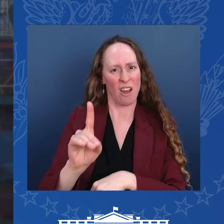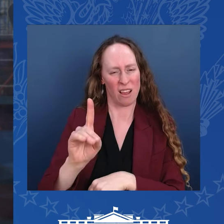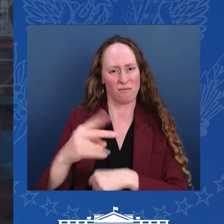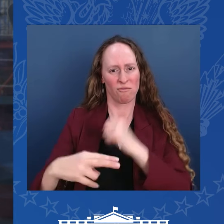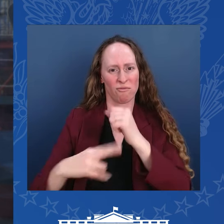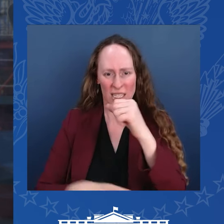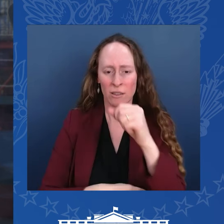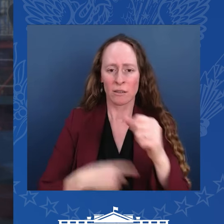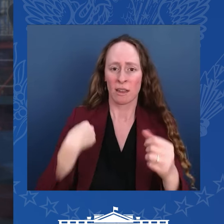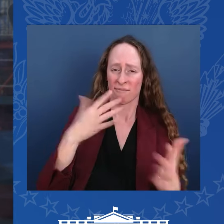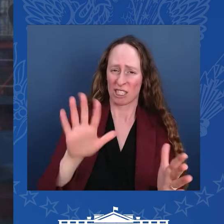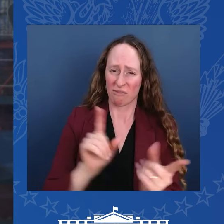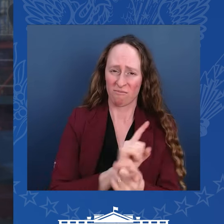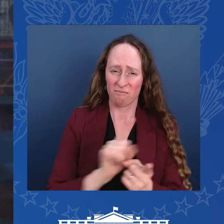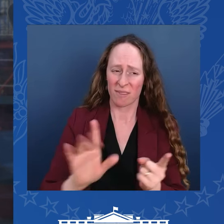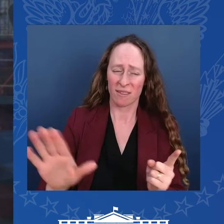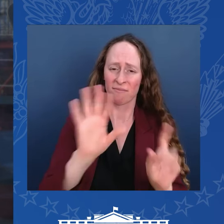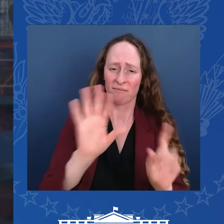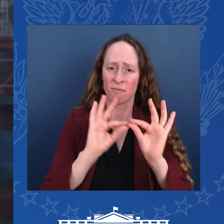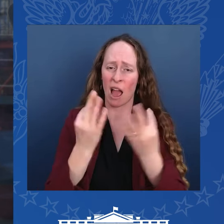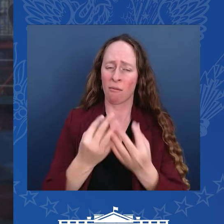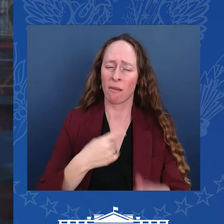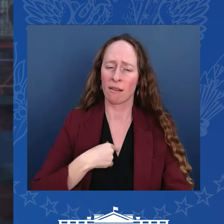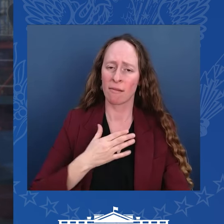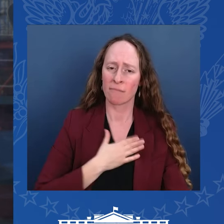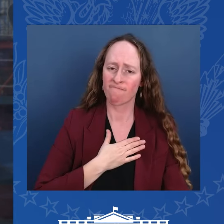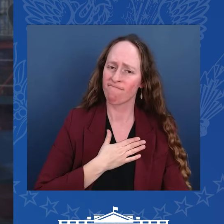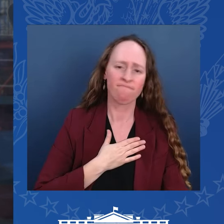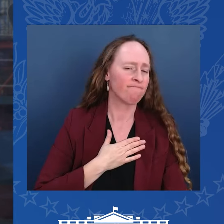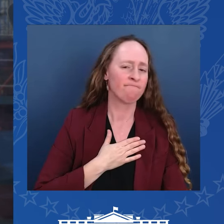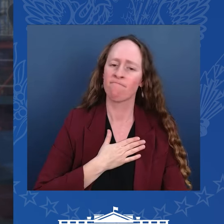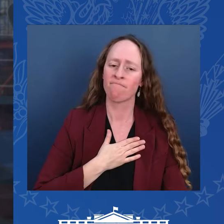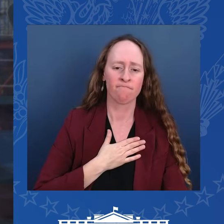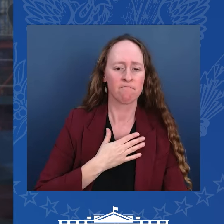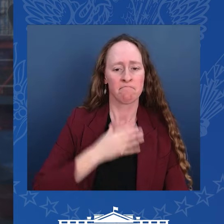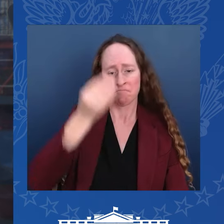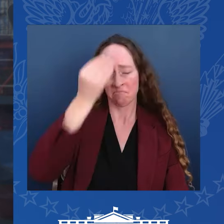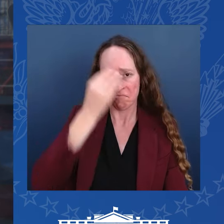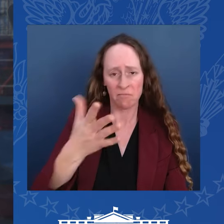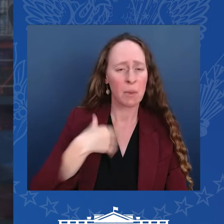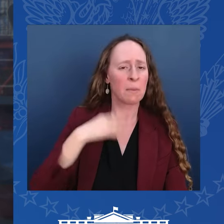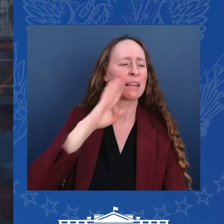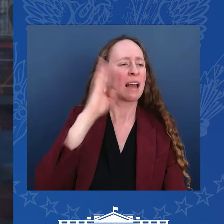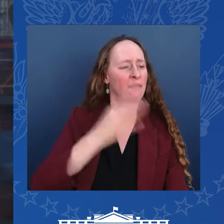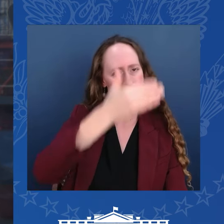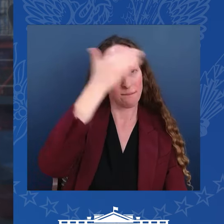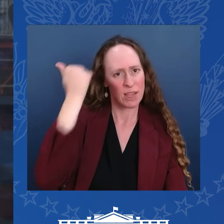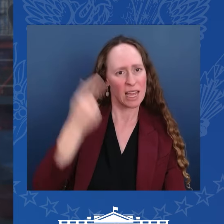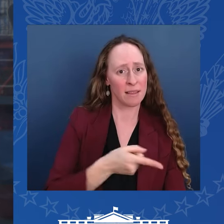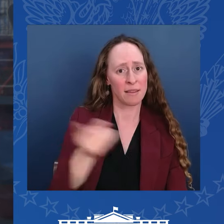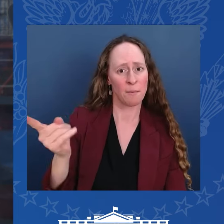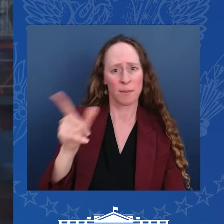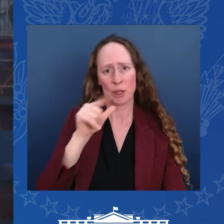we never forget the country these men made this city. And we will do everything possible to reopen this port